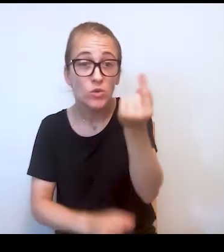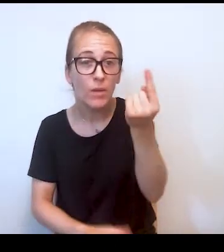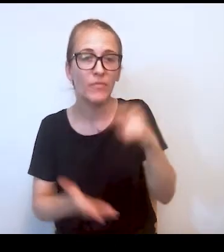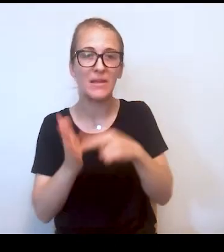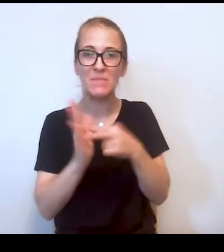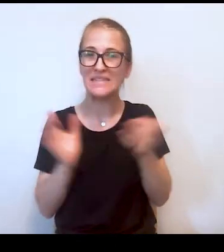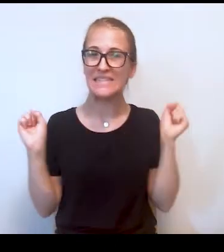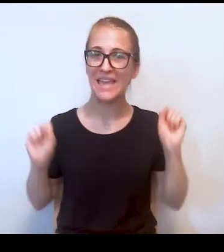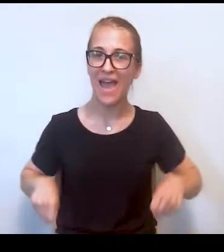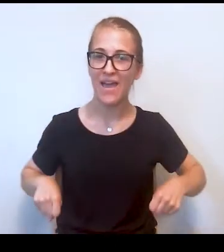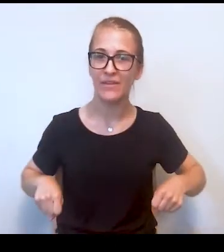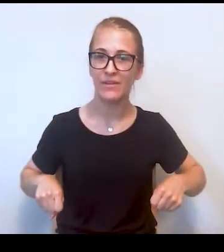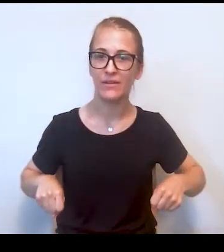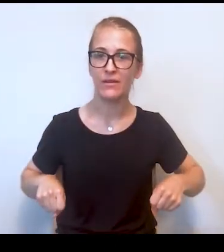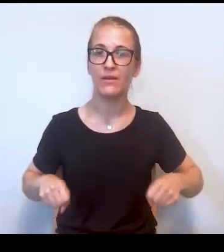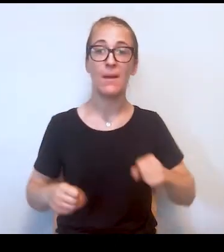If it injures you,